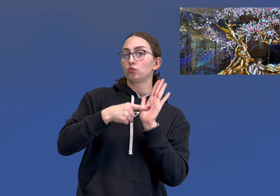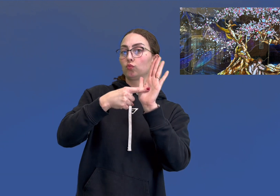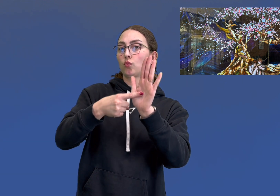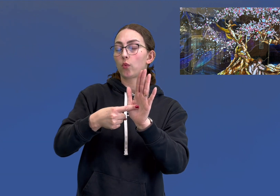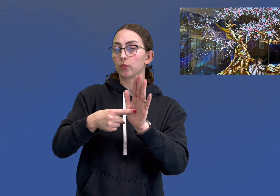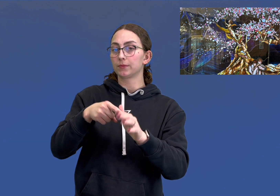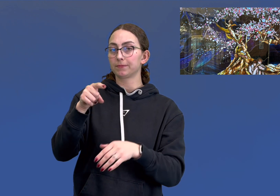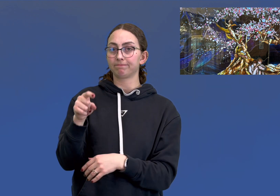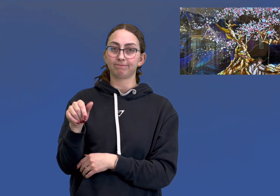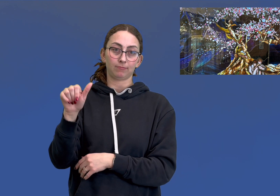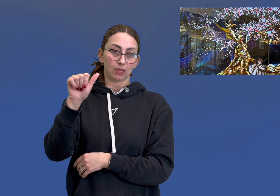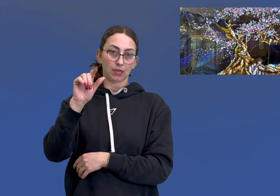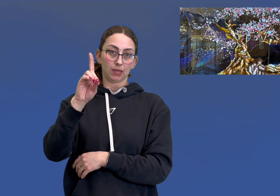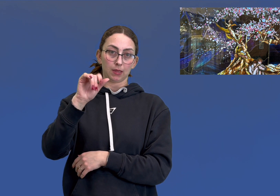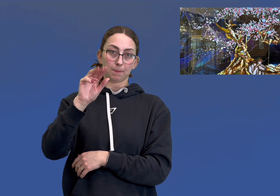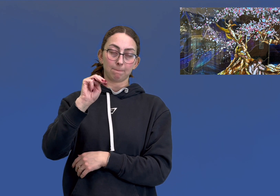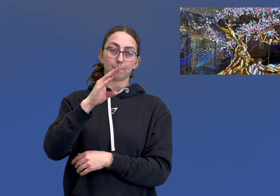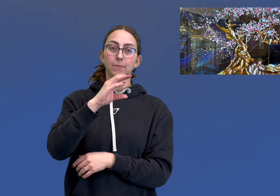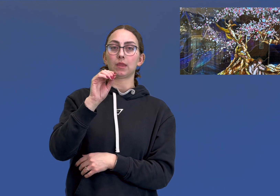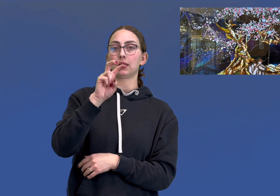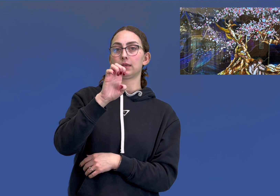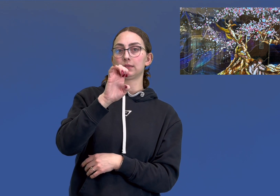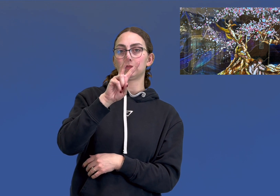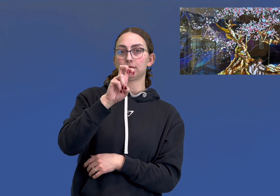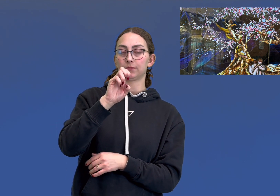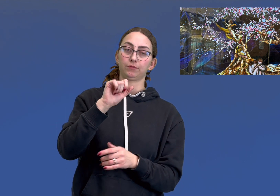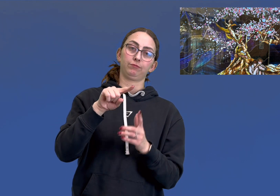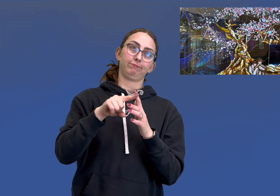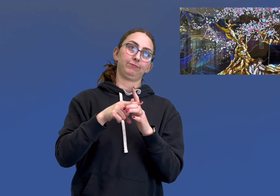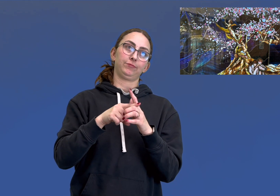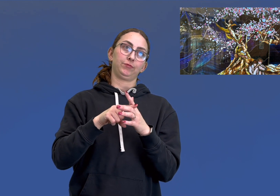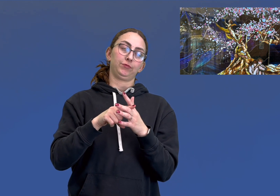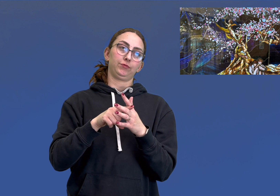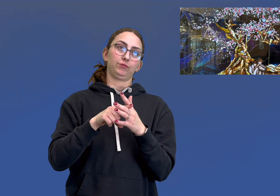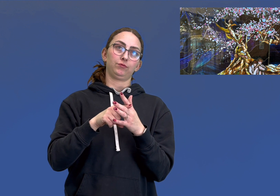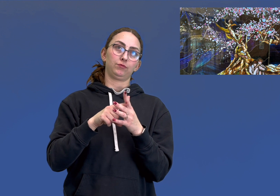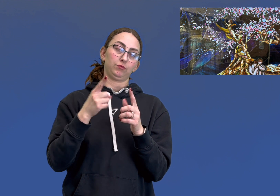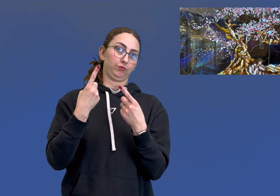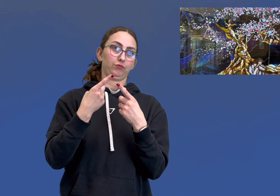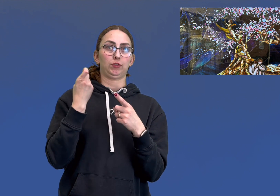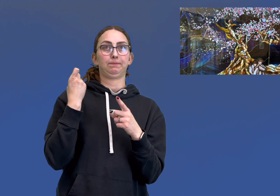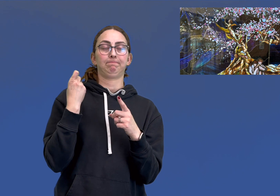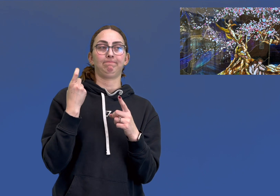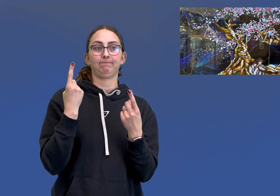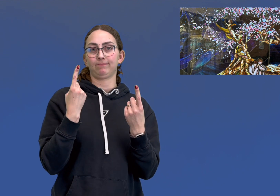that these two people are Adam and Eve When the Earth was first made it was